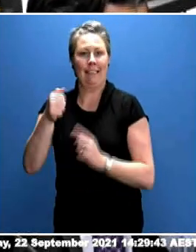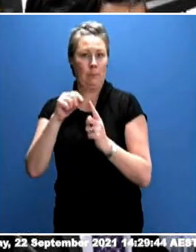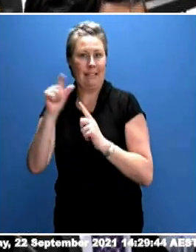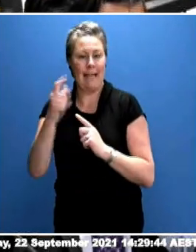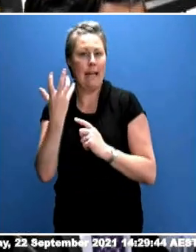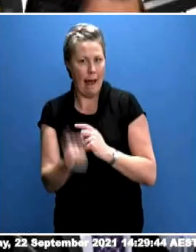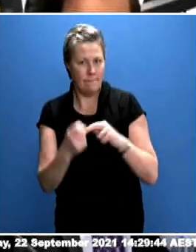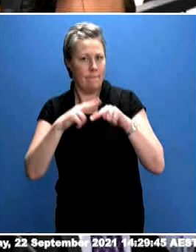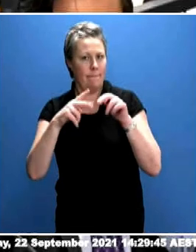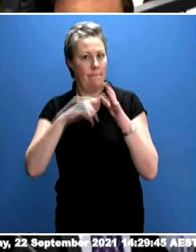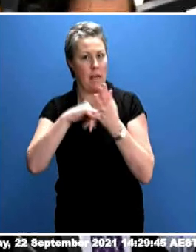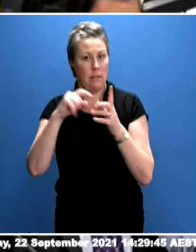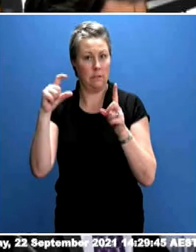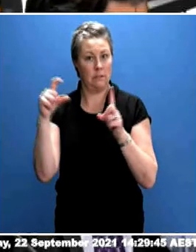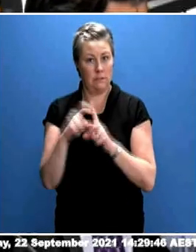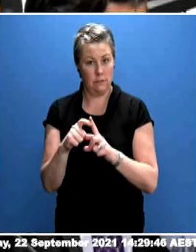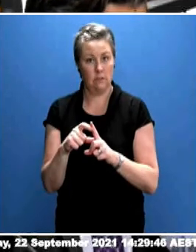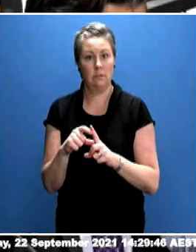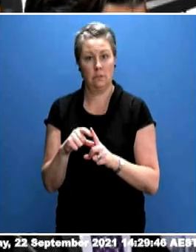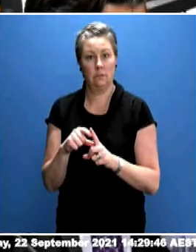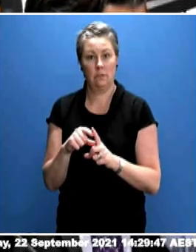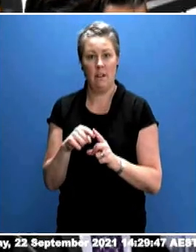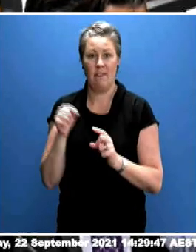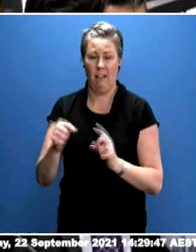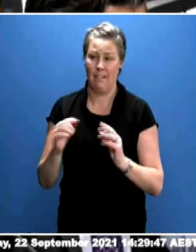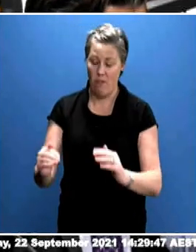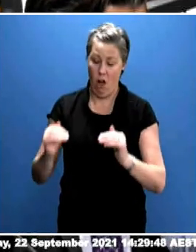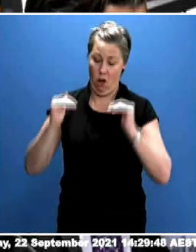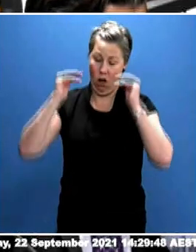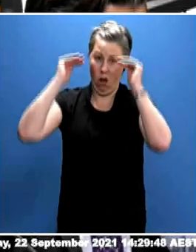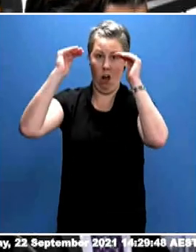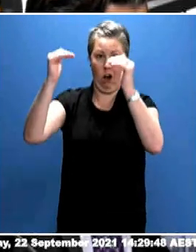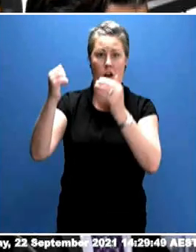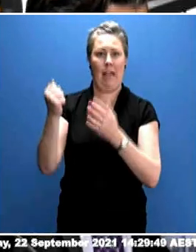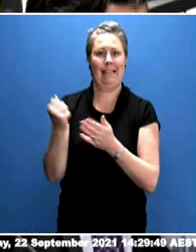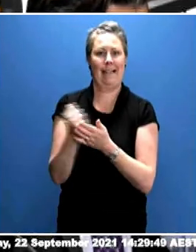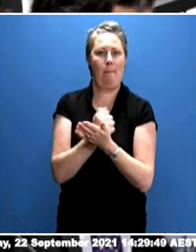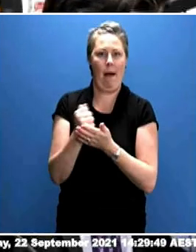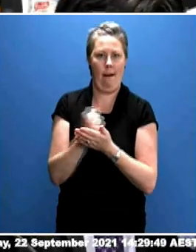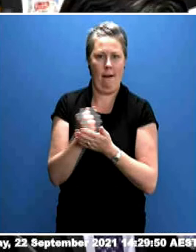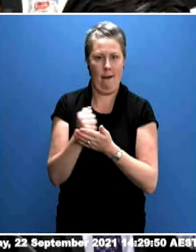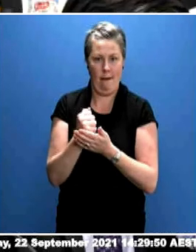This is the highest prevalence of neurodevelopmental development in a custodial context to have been found in the world.